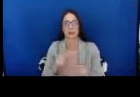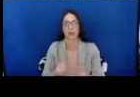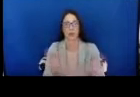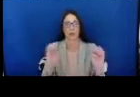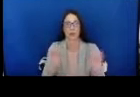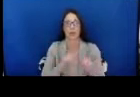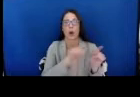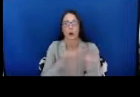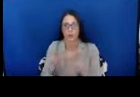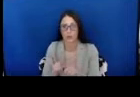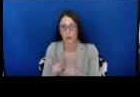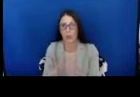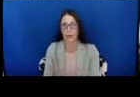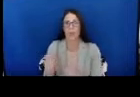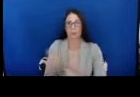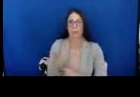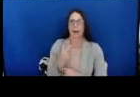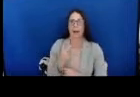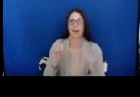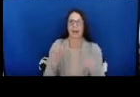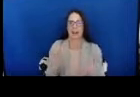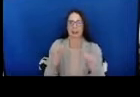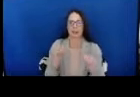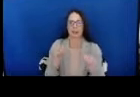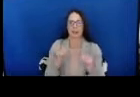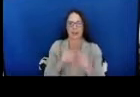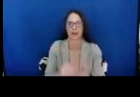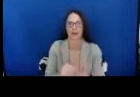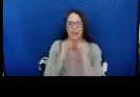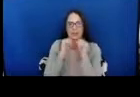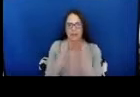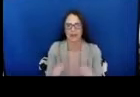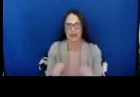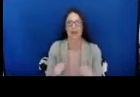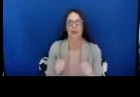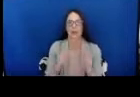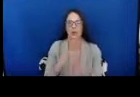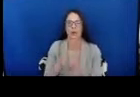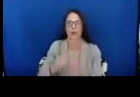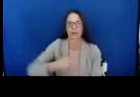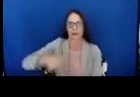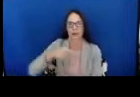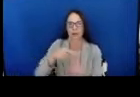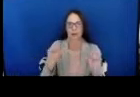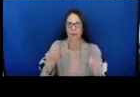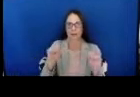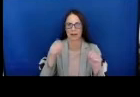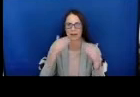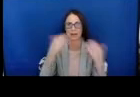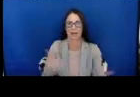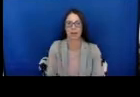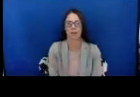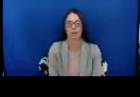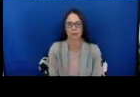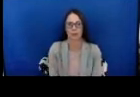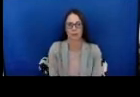that is so often denied. In a world organized around ability. Thank you.